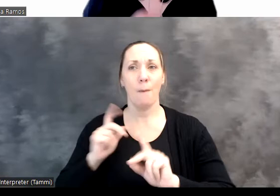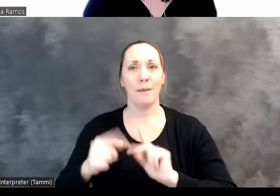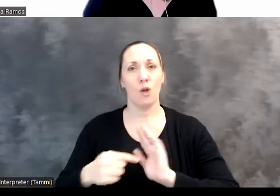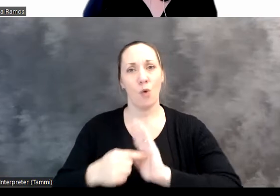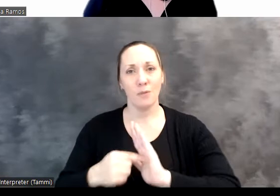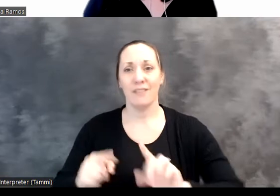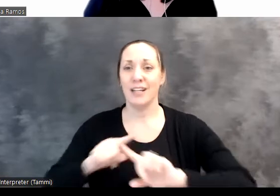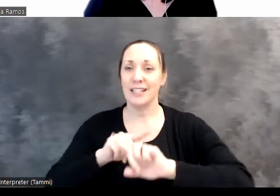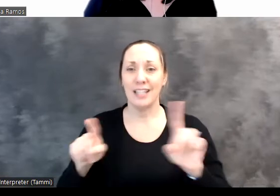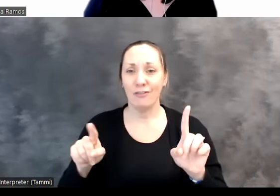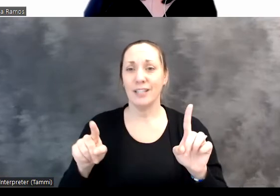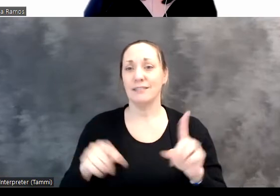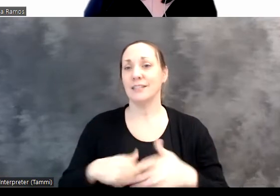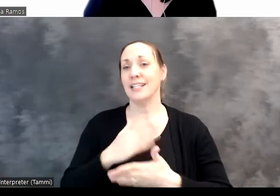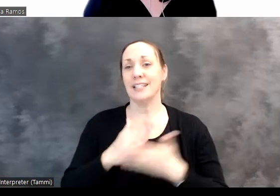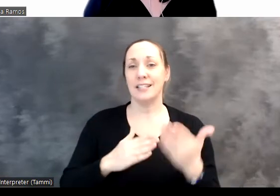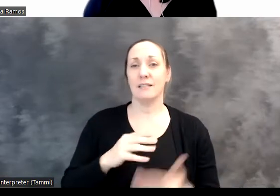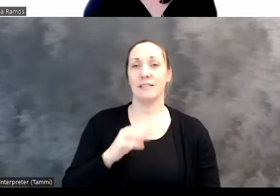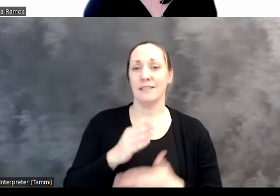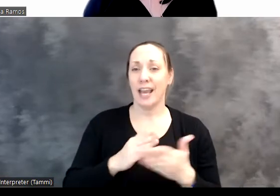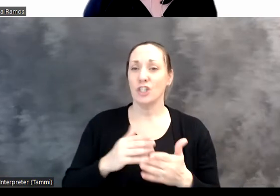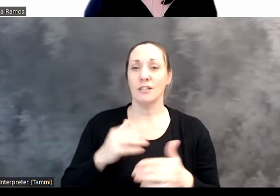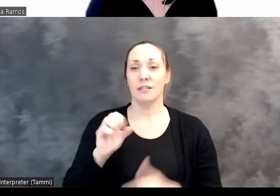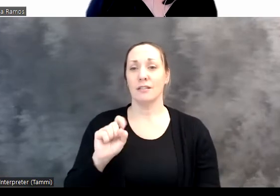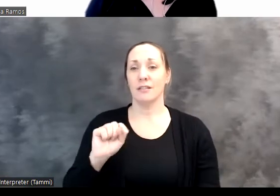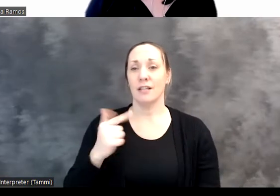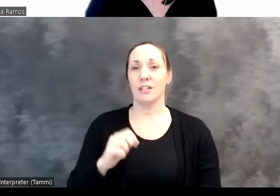at, you know, deficiencies in how people are represented at different